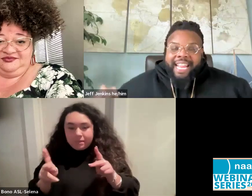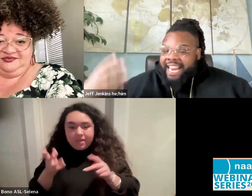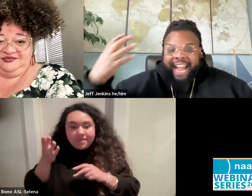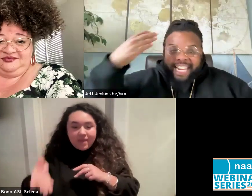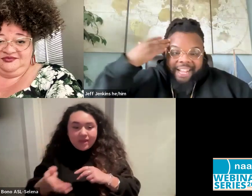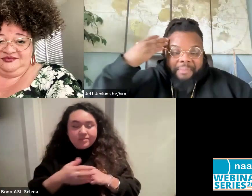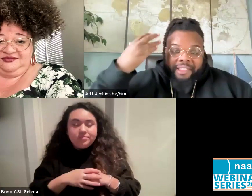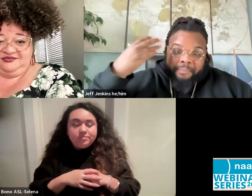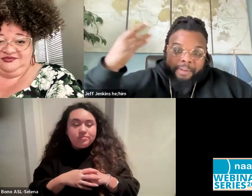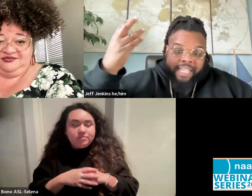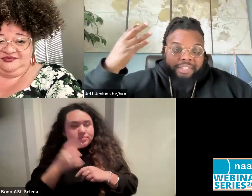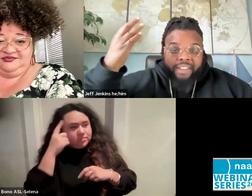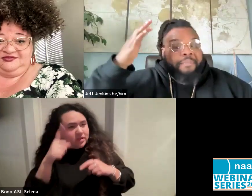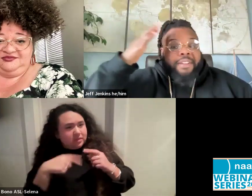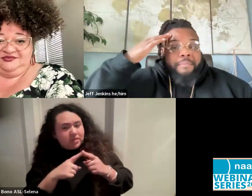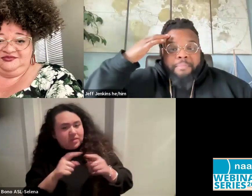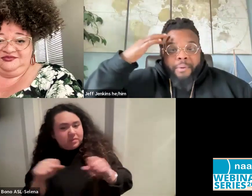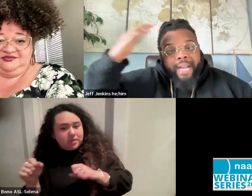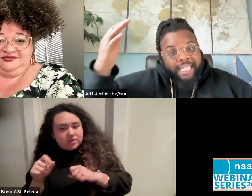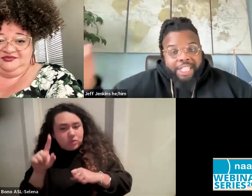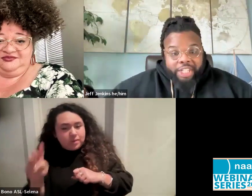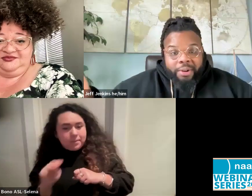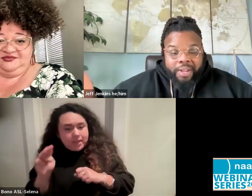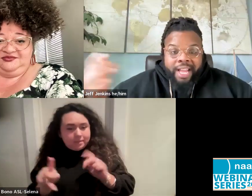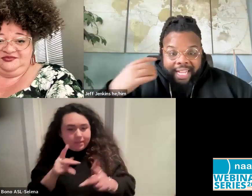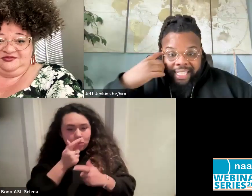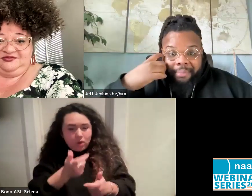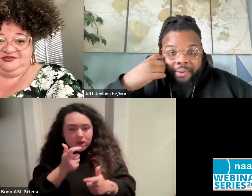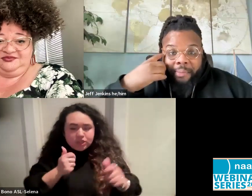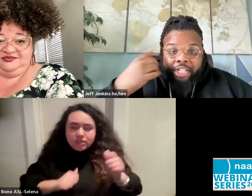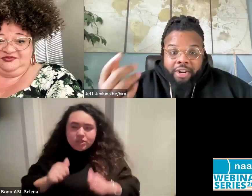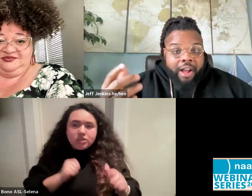And then I had to think about the potential of a million people watching the show and see me with my shirt off.